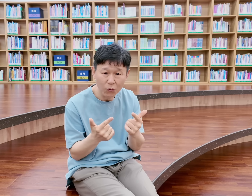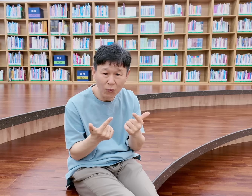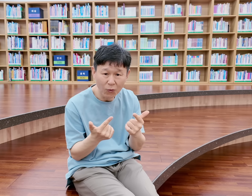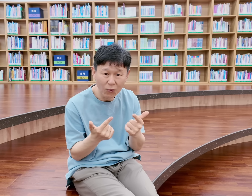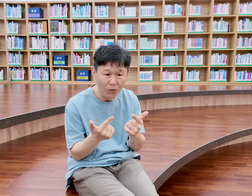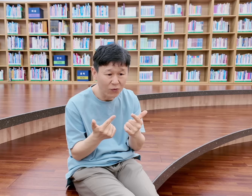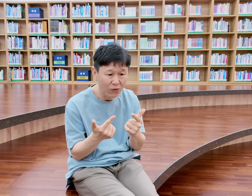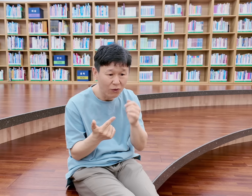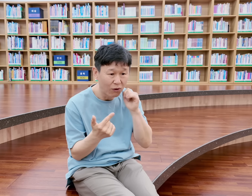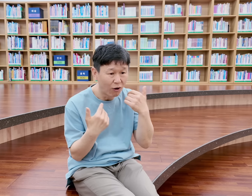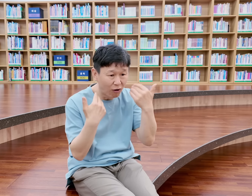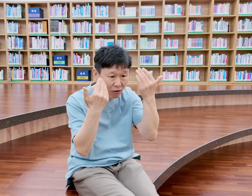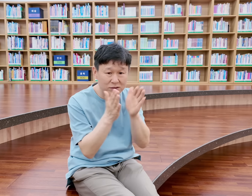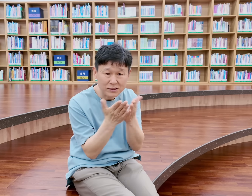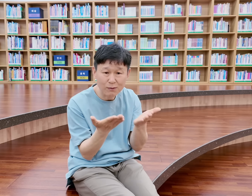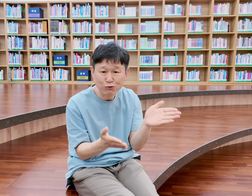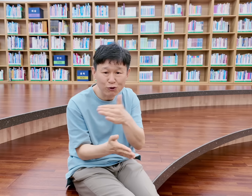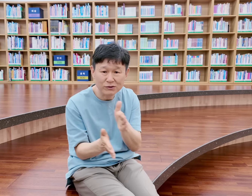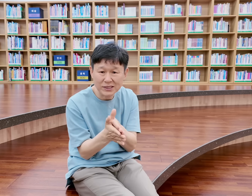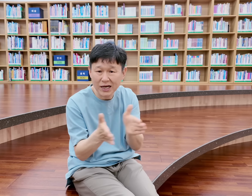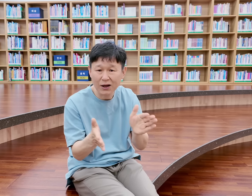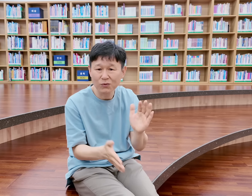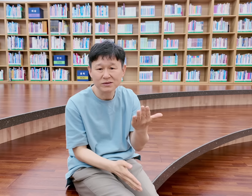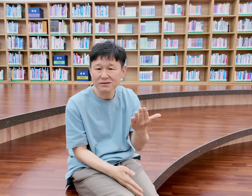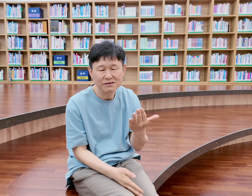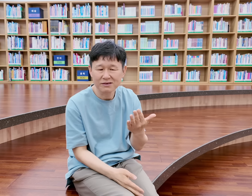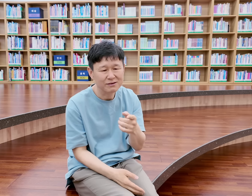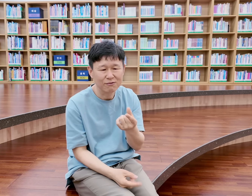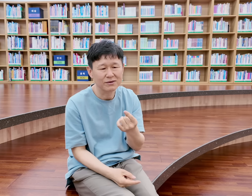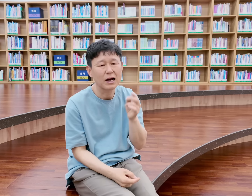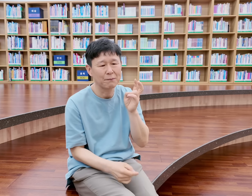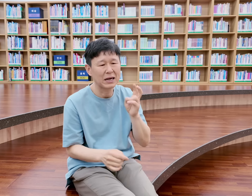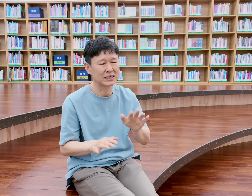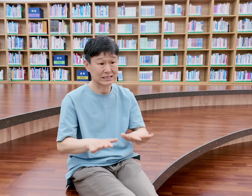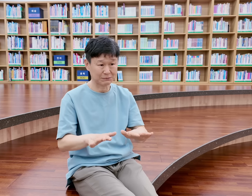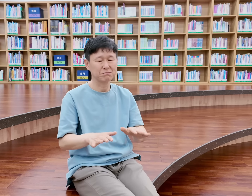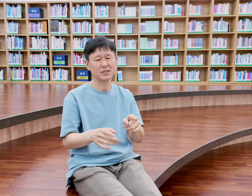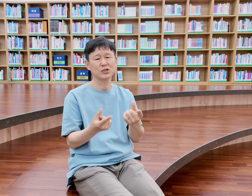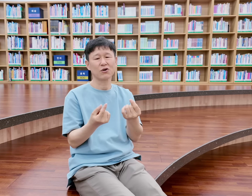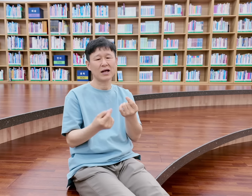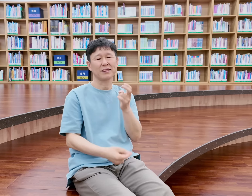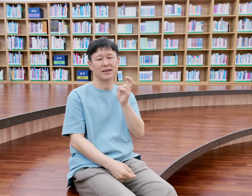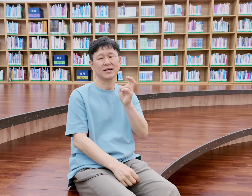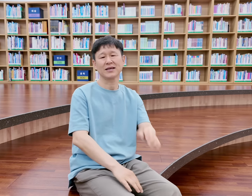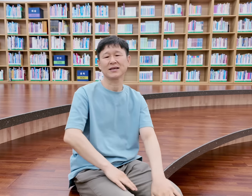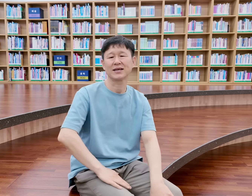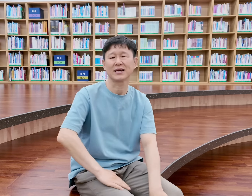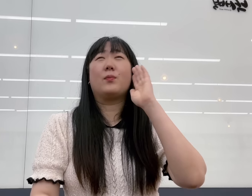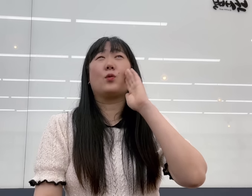for that age group and started with difficult adult books.